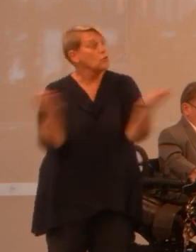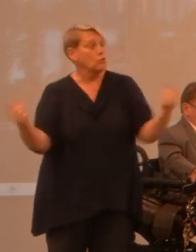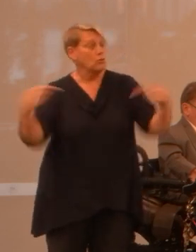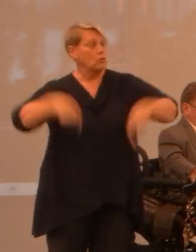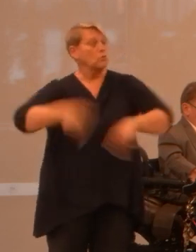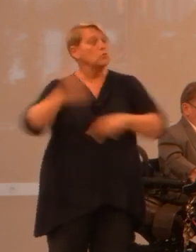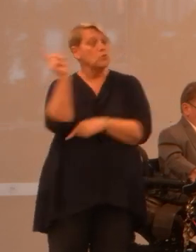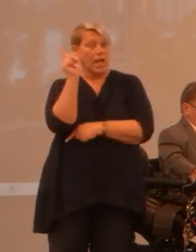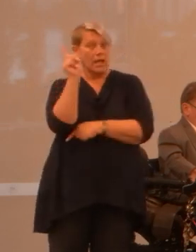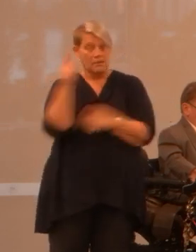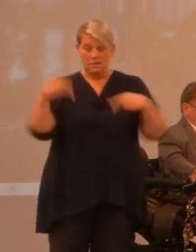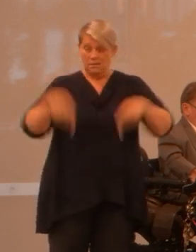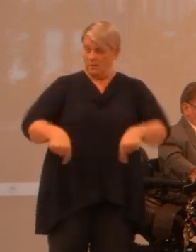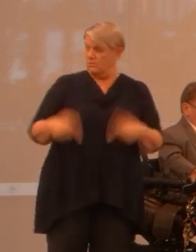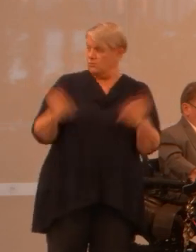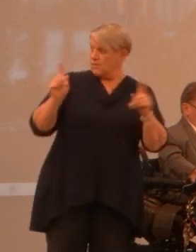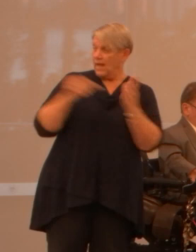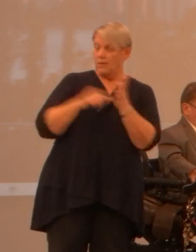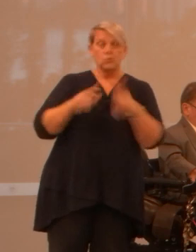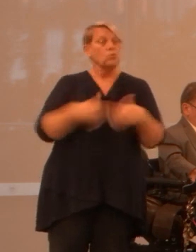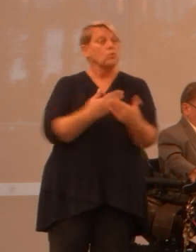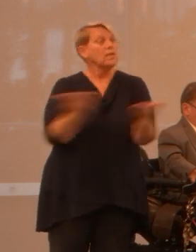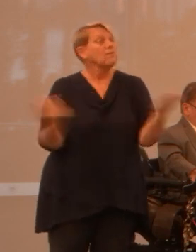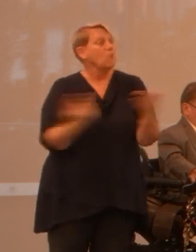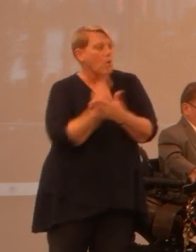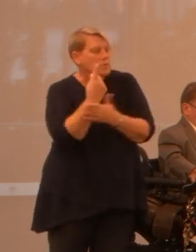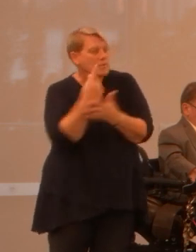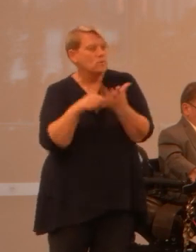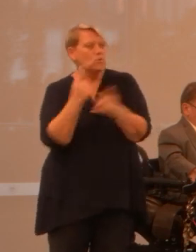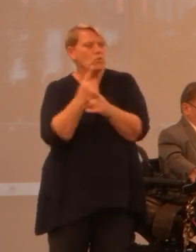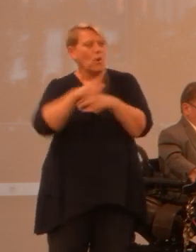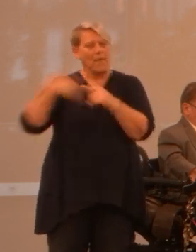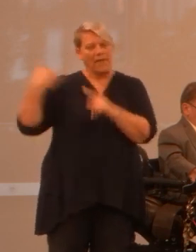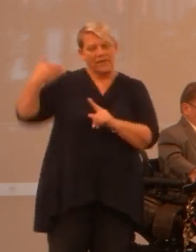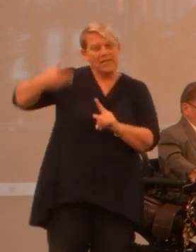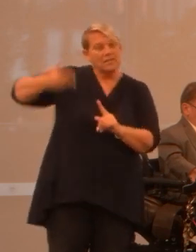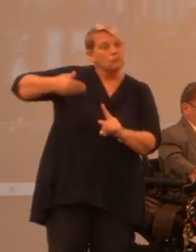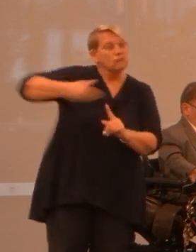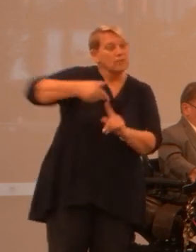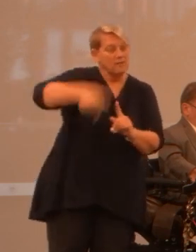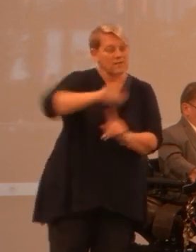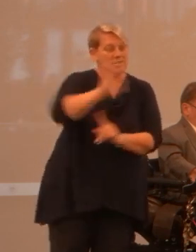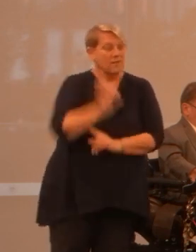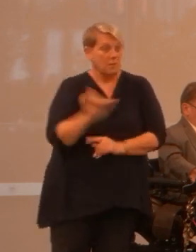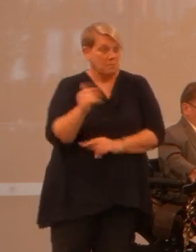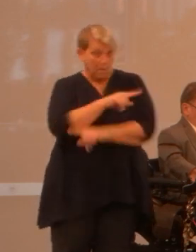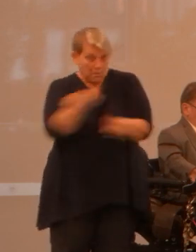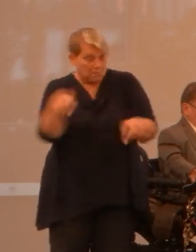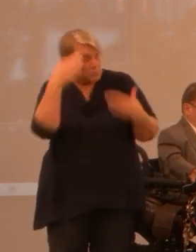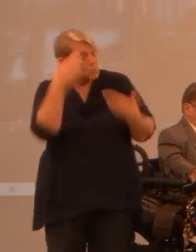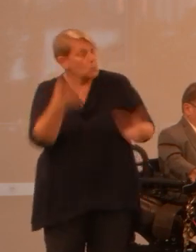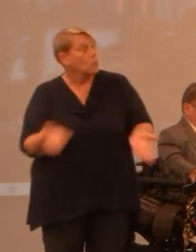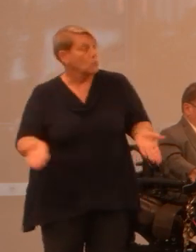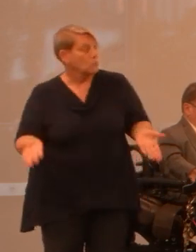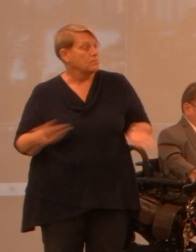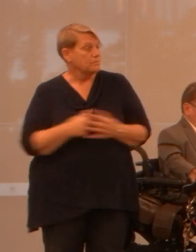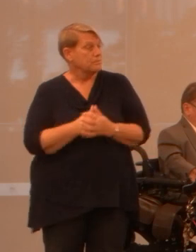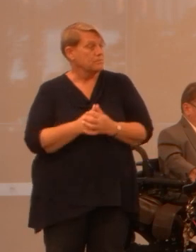Being here today to give me an opportunity to tell a little bit of history of this country that you may, or may not be aware of. Now Justin said he'd